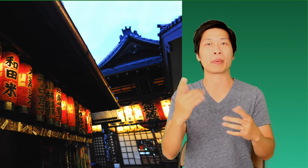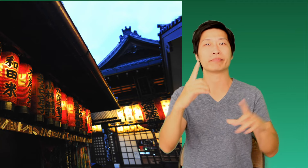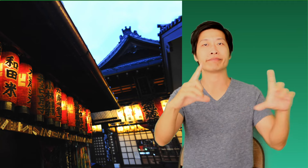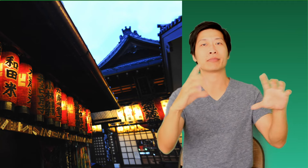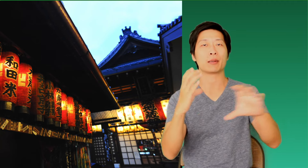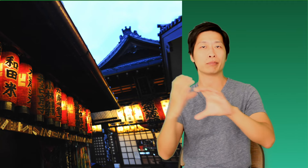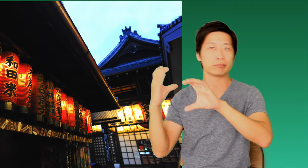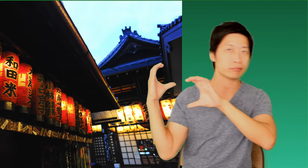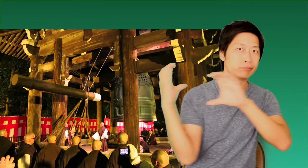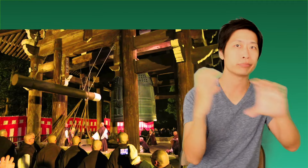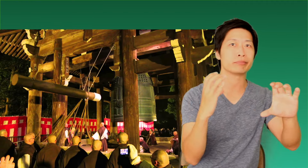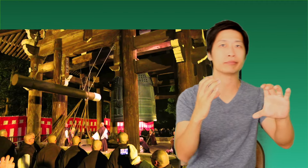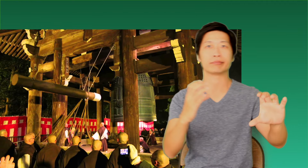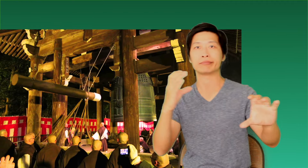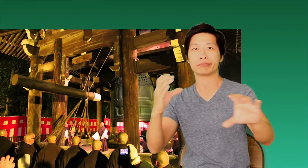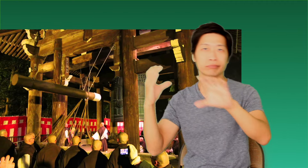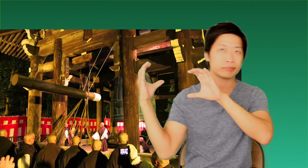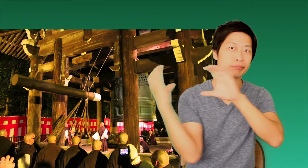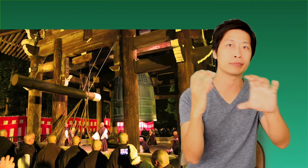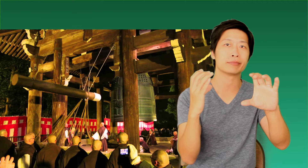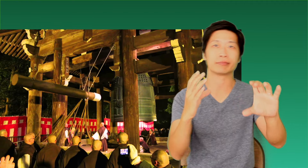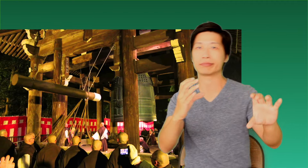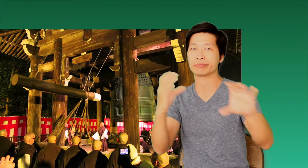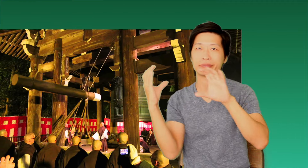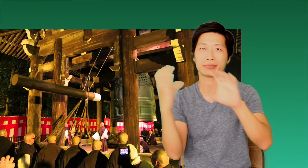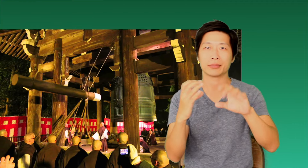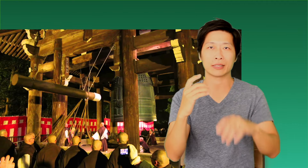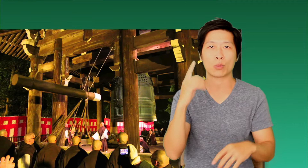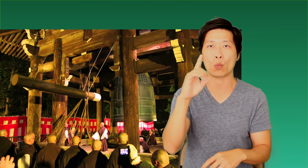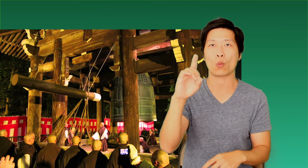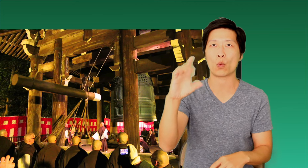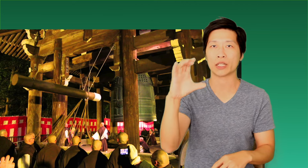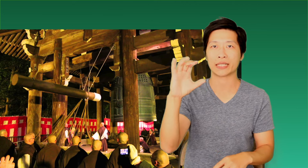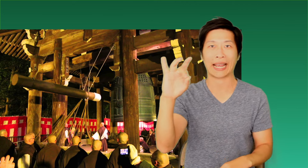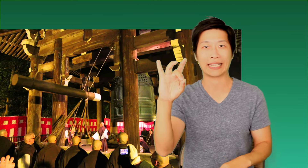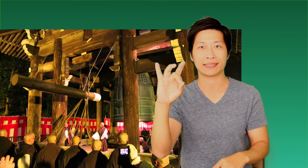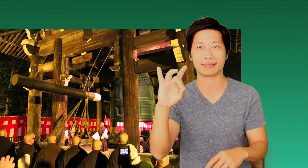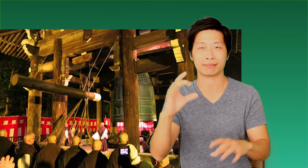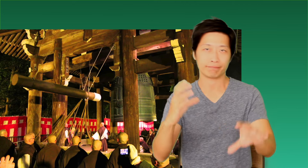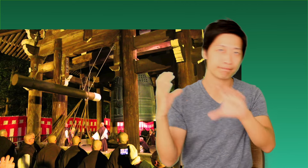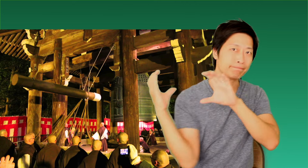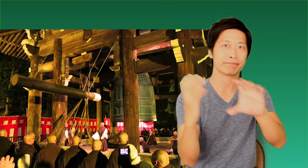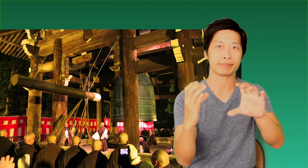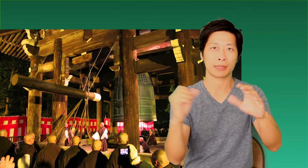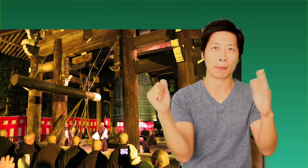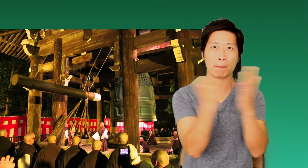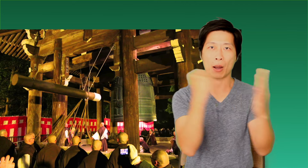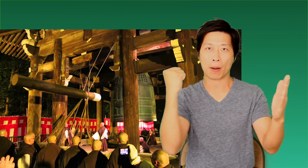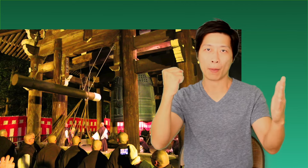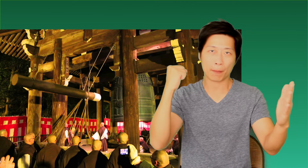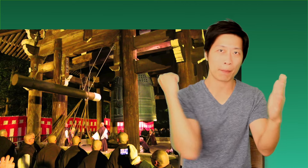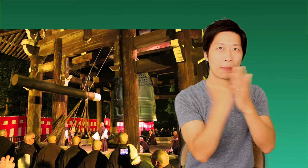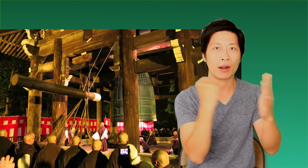108 gongs at a nearby temple